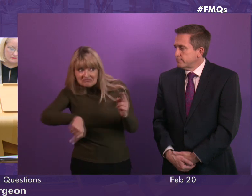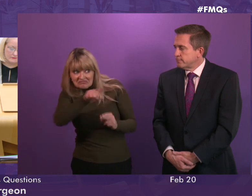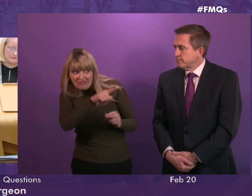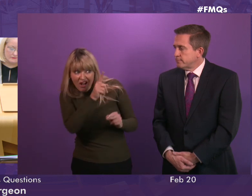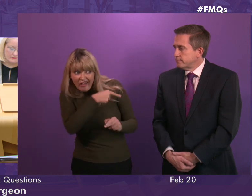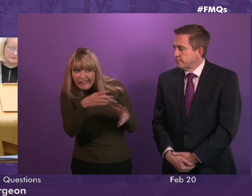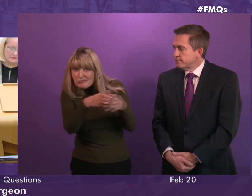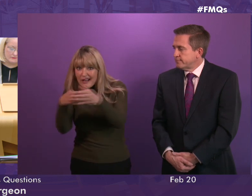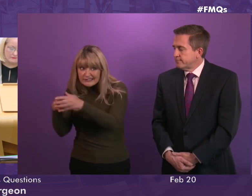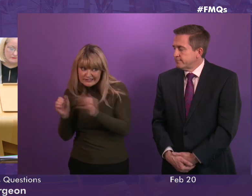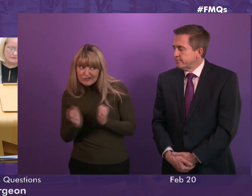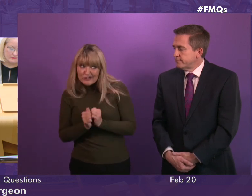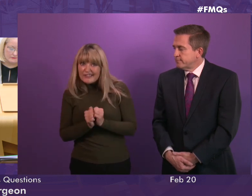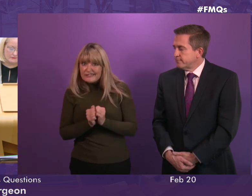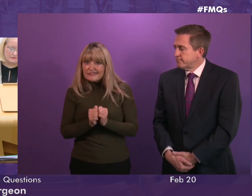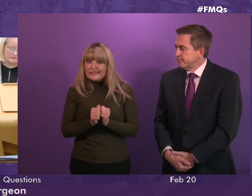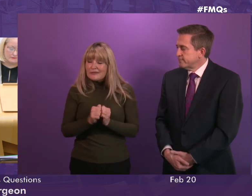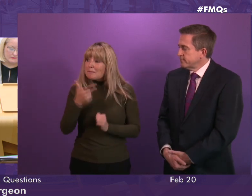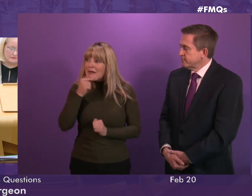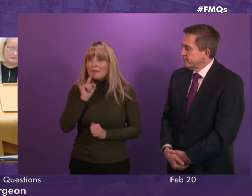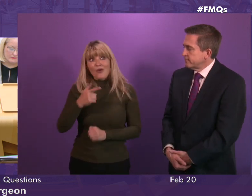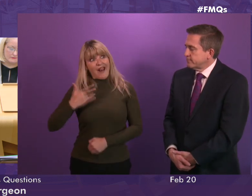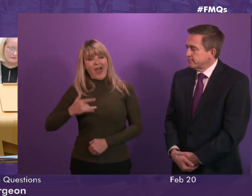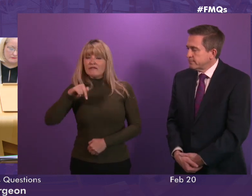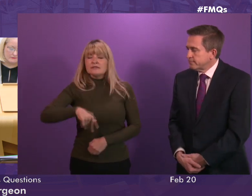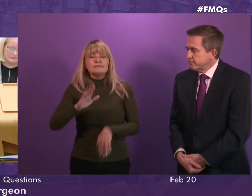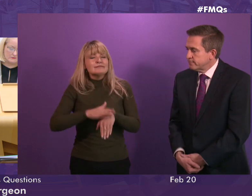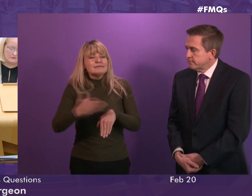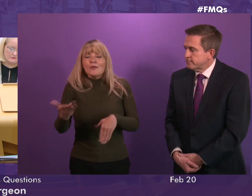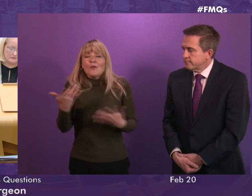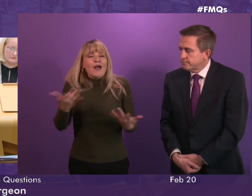speaking, the people who live here, no matter where they come from, should have the right